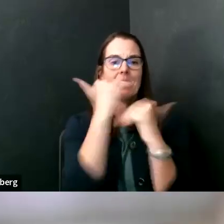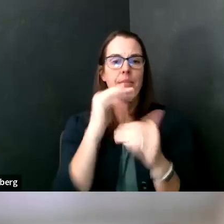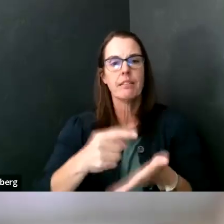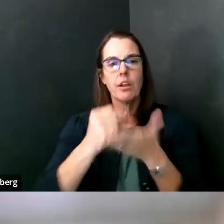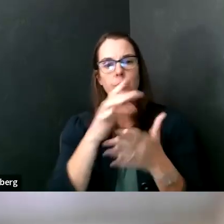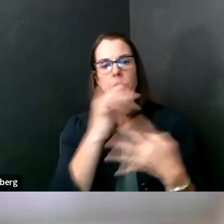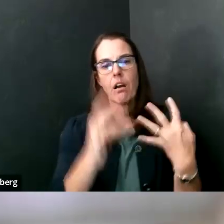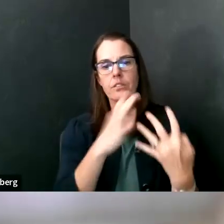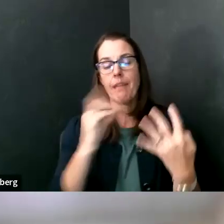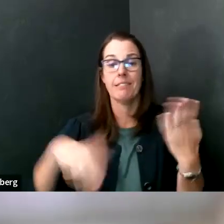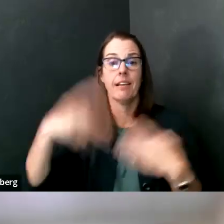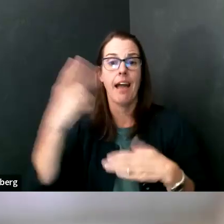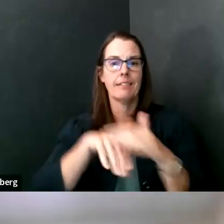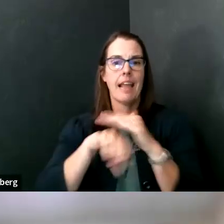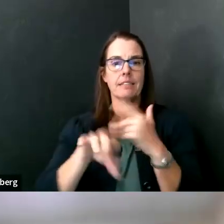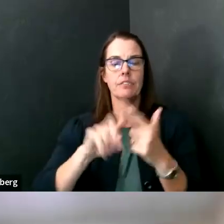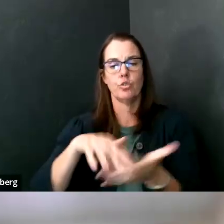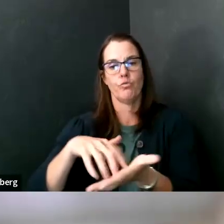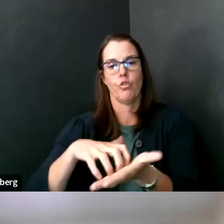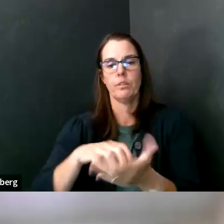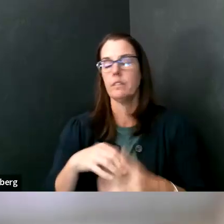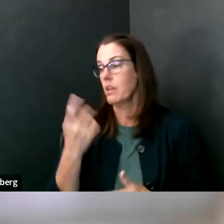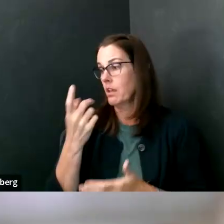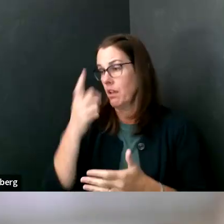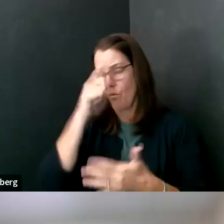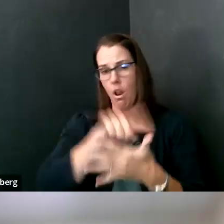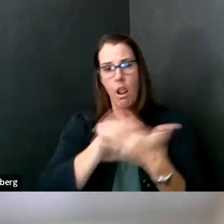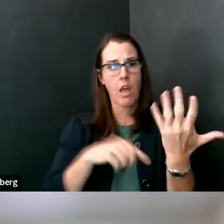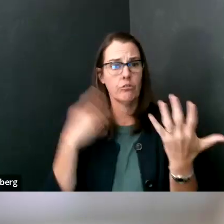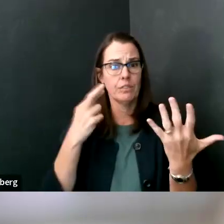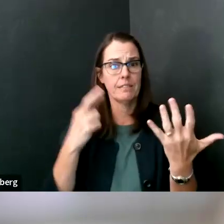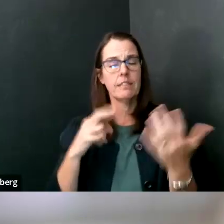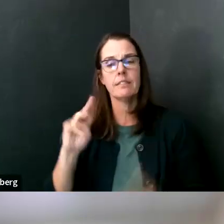and heightened access vulnerabilities. For these reasons, Merck respectfully urges the board to